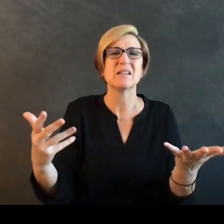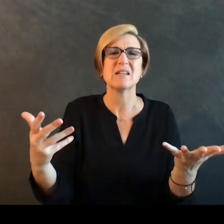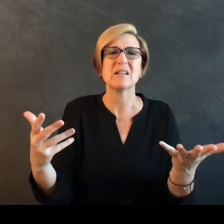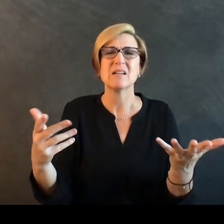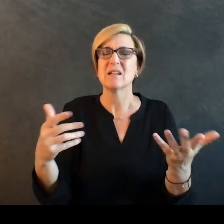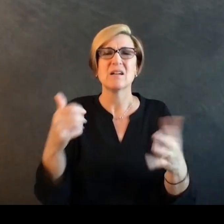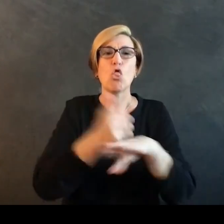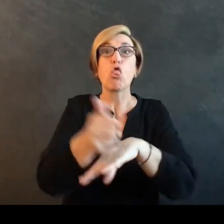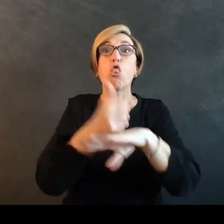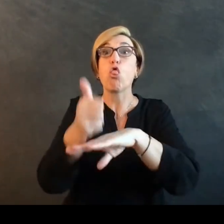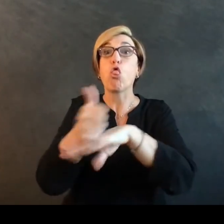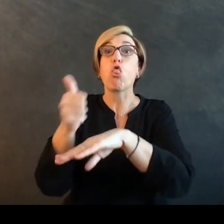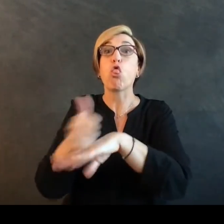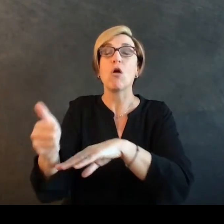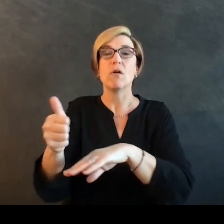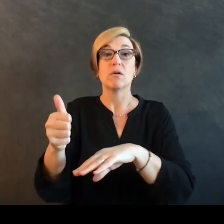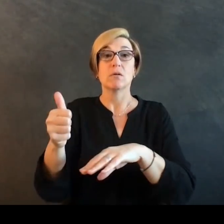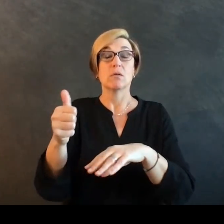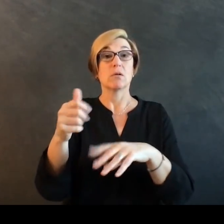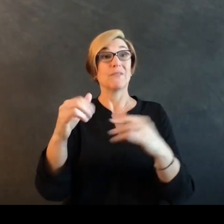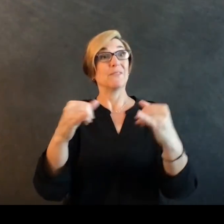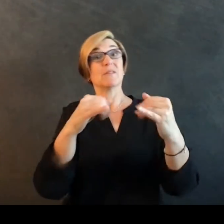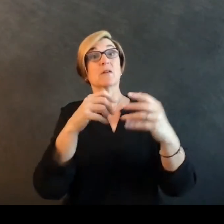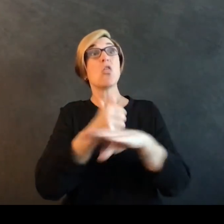people doing the witch hunt have been loosened and they've been losing by a